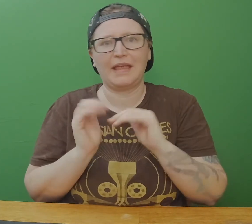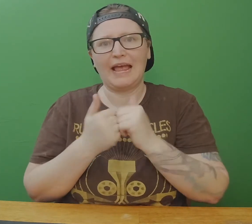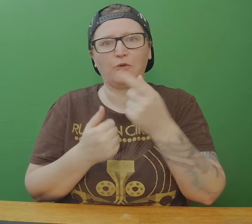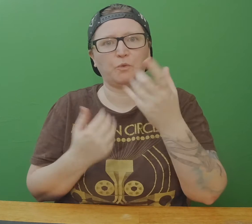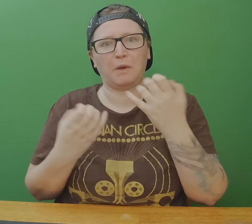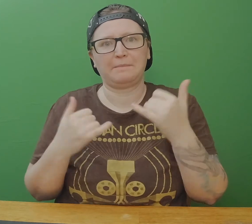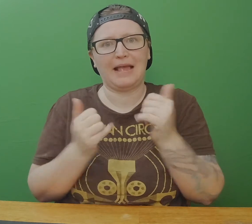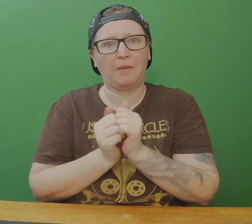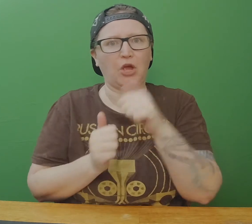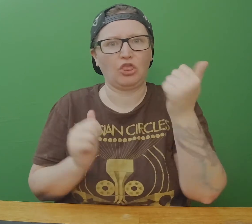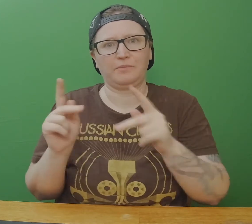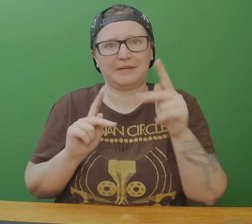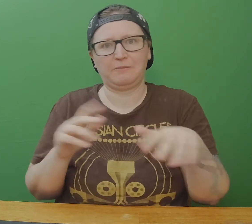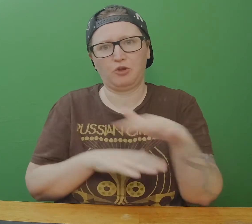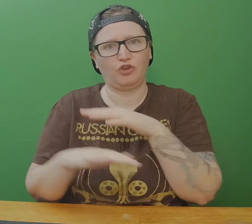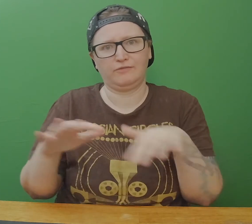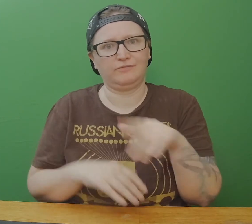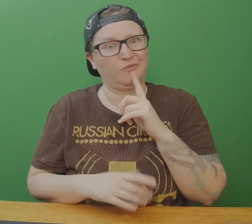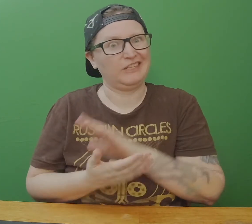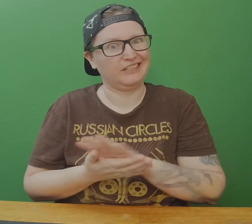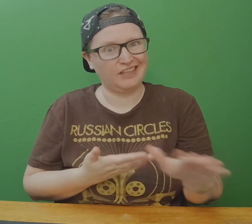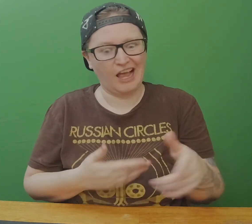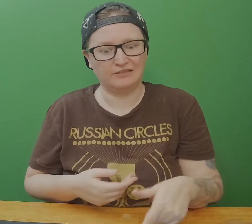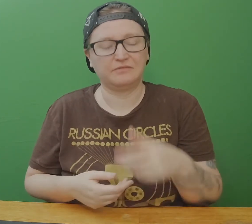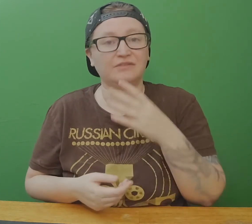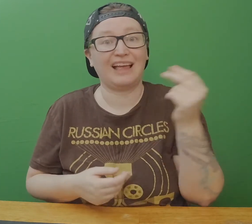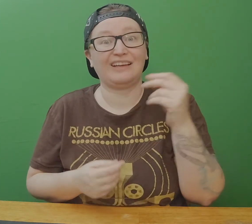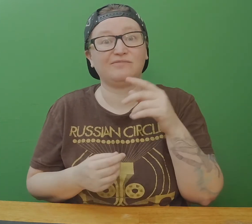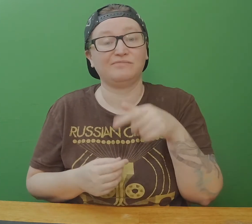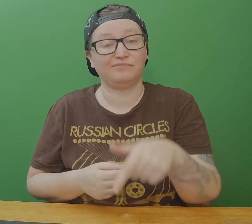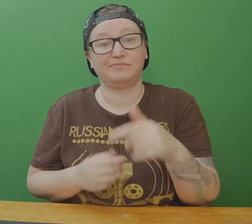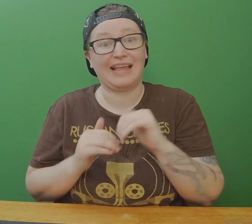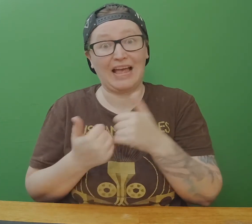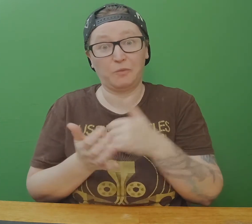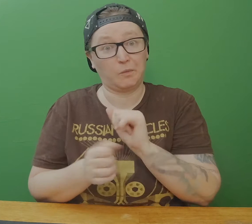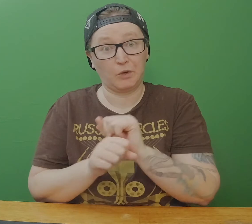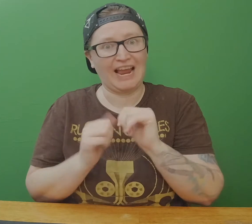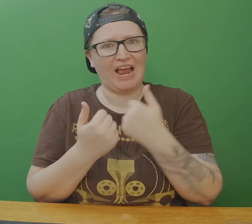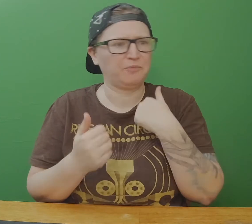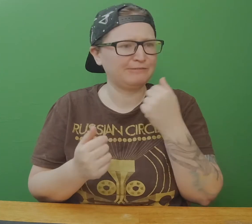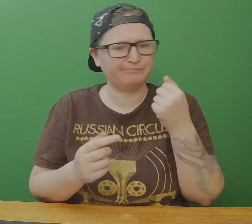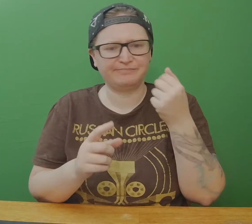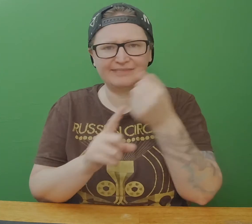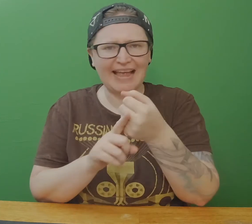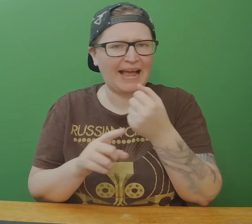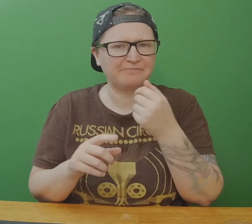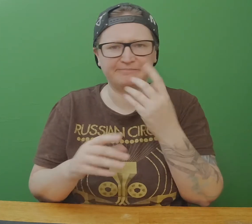in the range of how you can play with other people so that's really nice and how this works